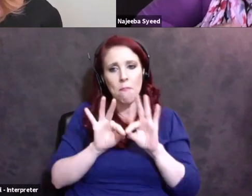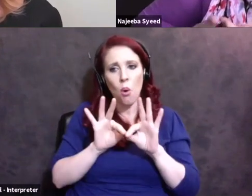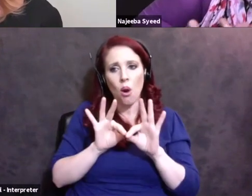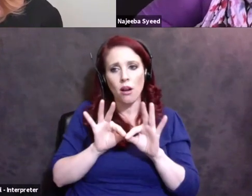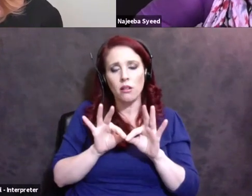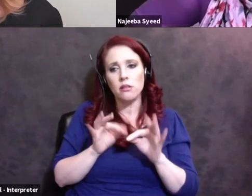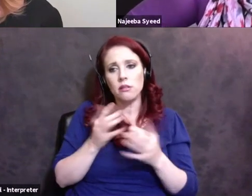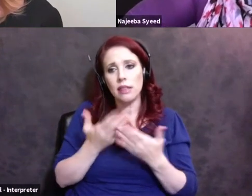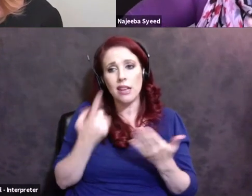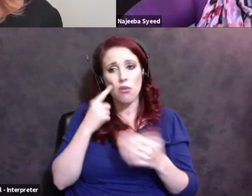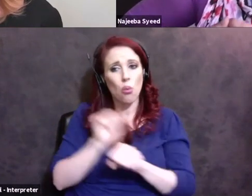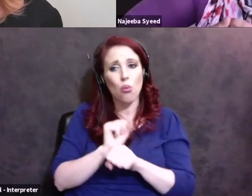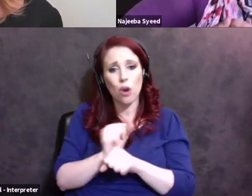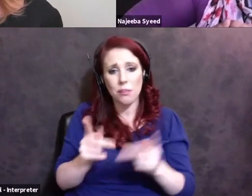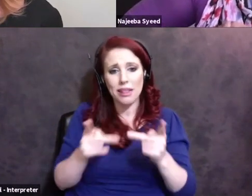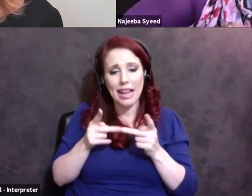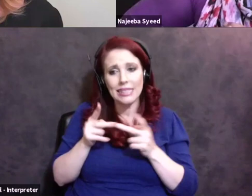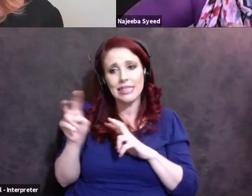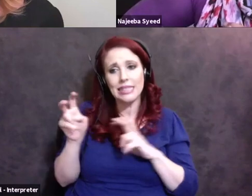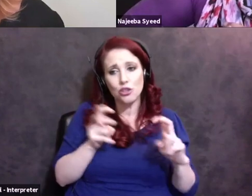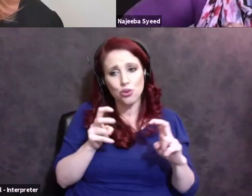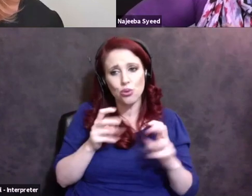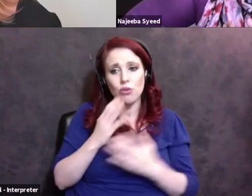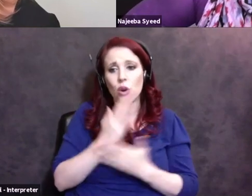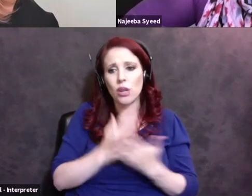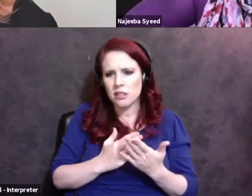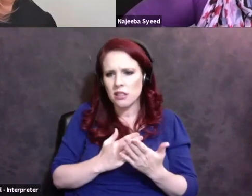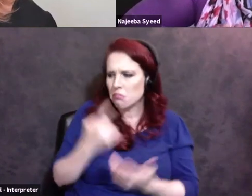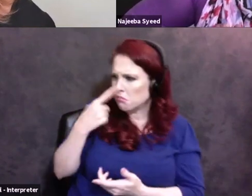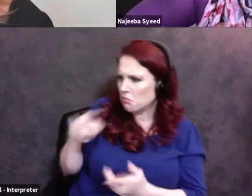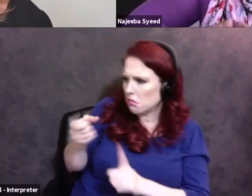Not for all but for some. Can you explain what that is?